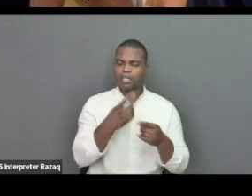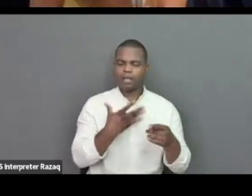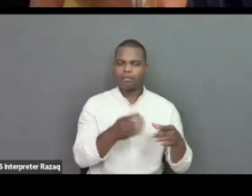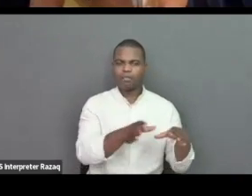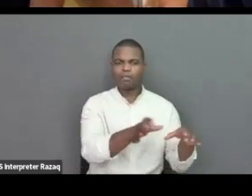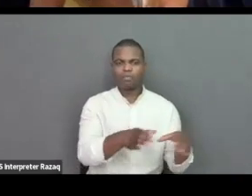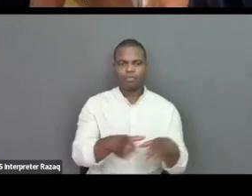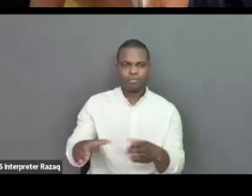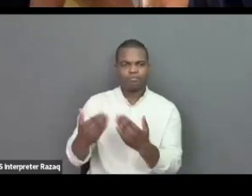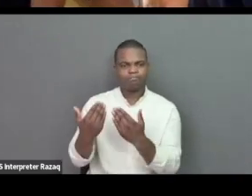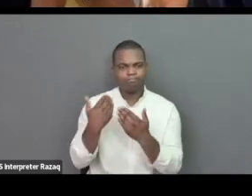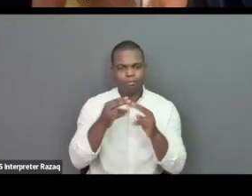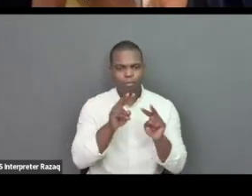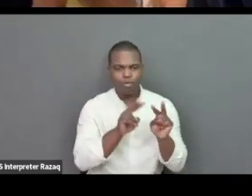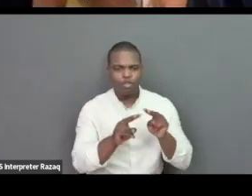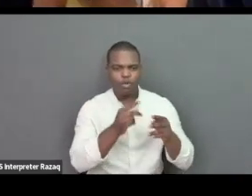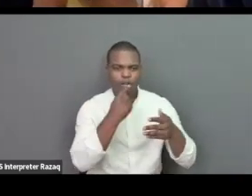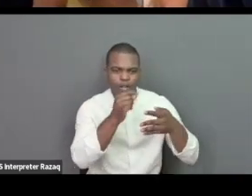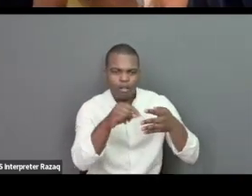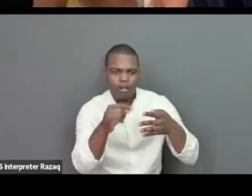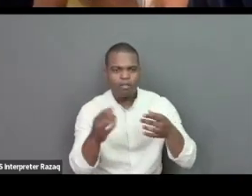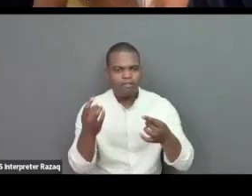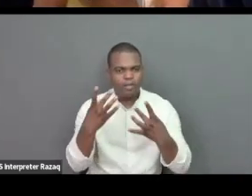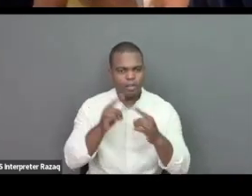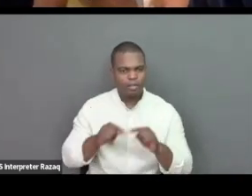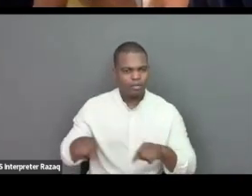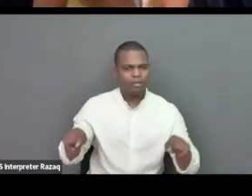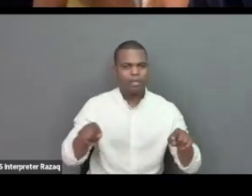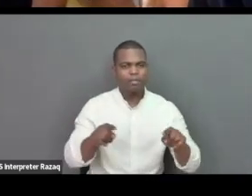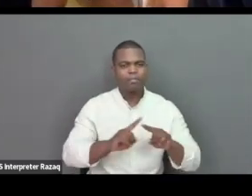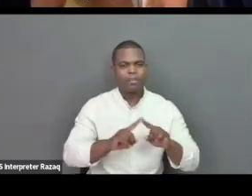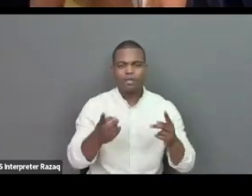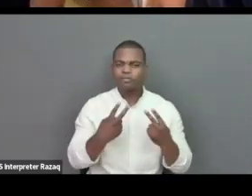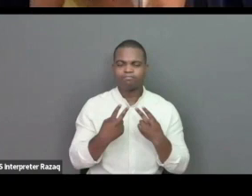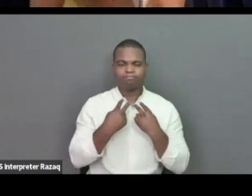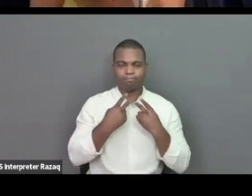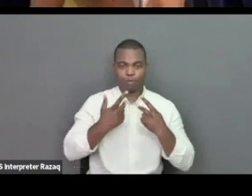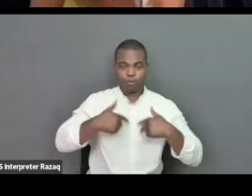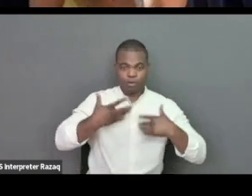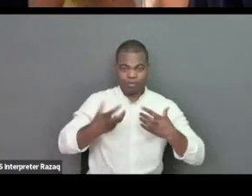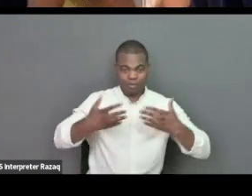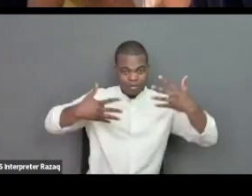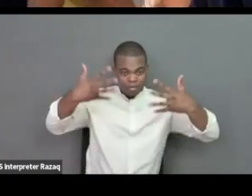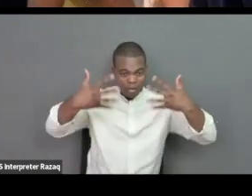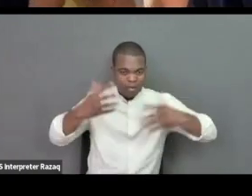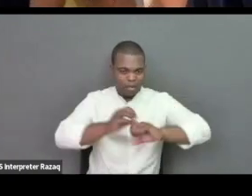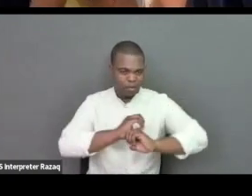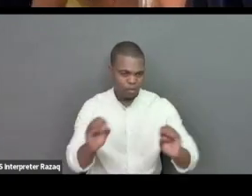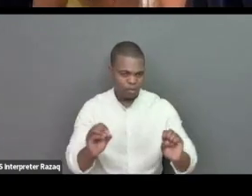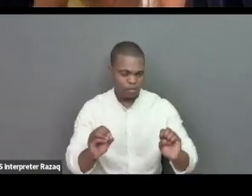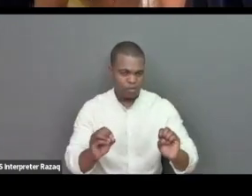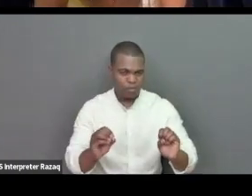What we do know is kind of word of mouth and that both public sector bodies and quite a few of the monitoring agencies claim that there